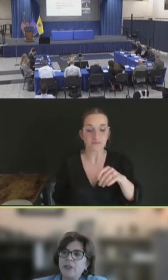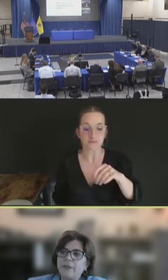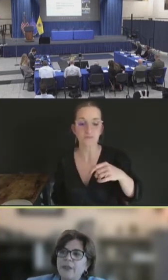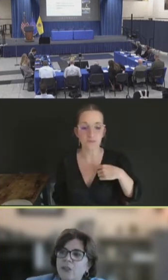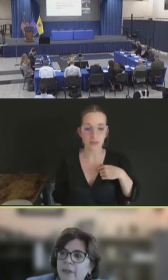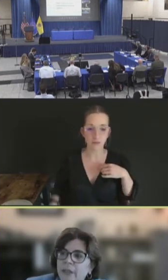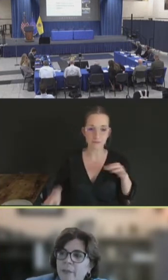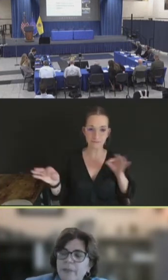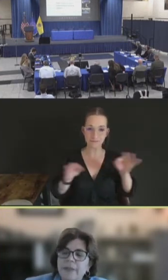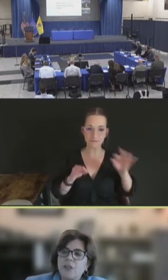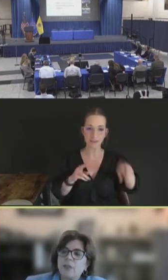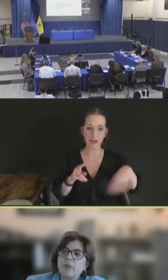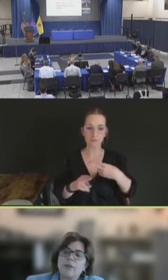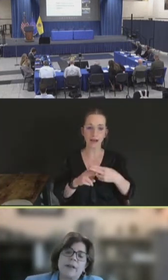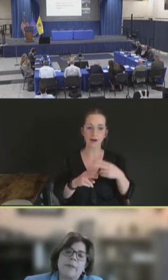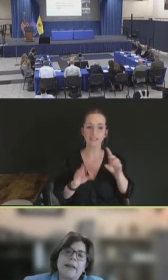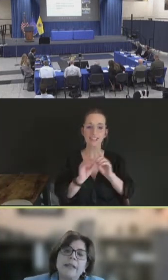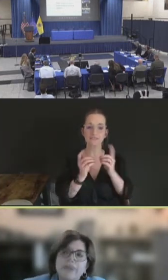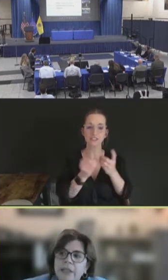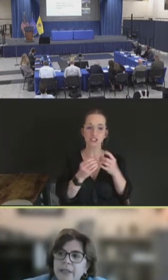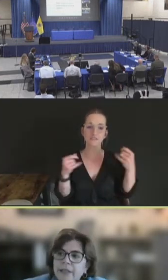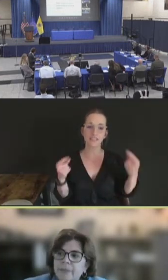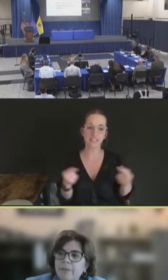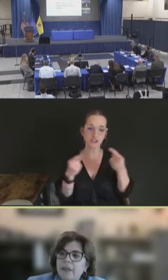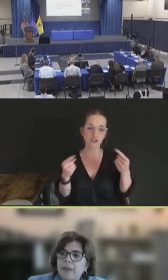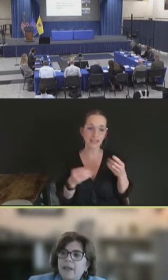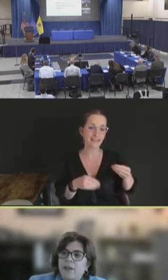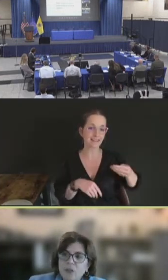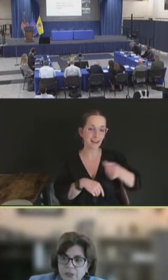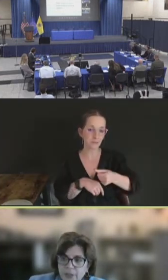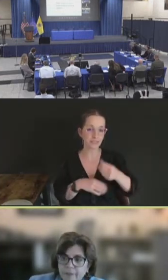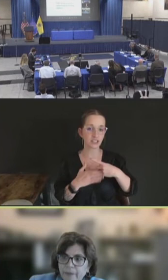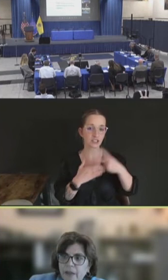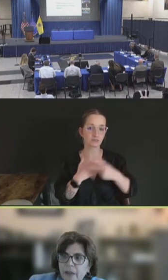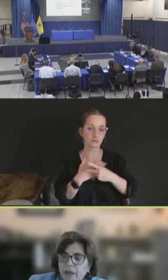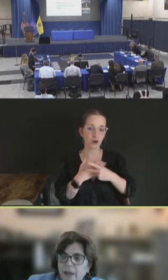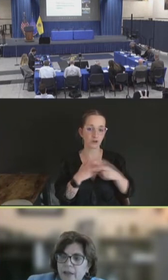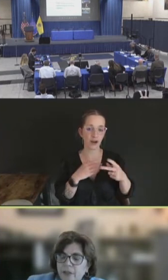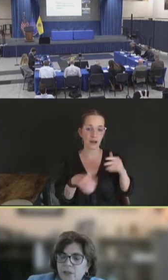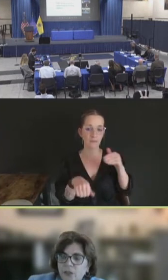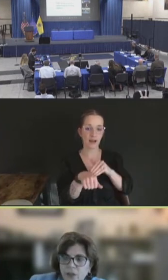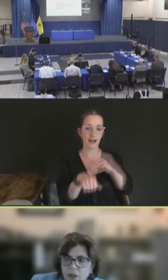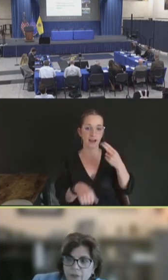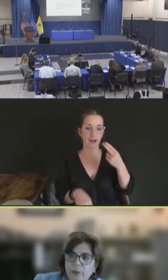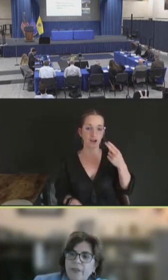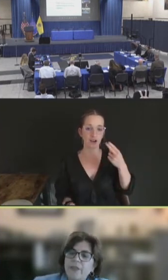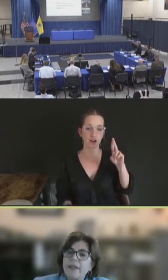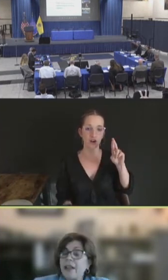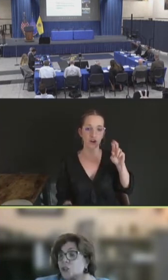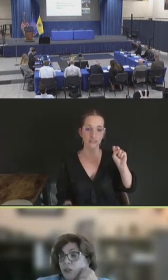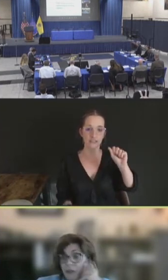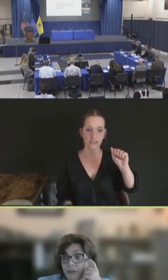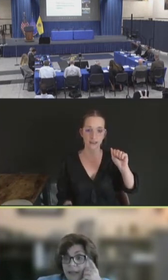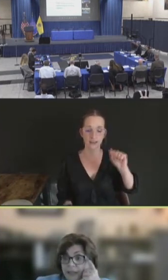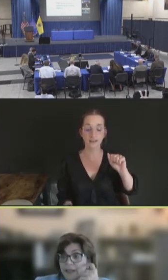of Injury Compensation Program activities at HRSA. To start off with the National Vaccine